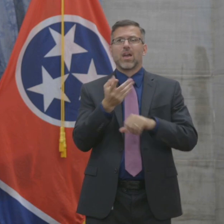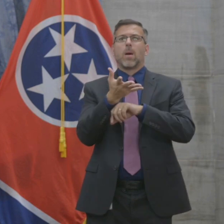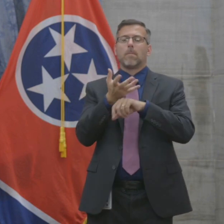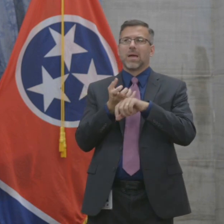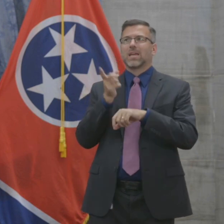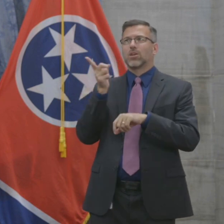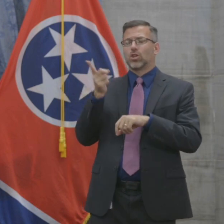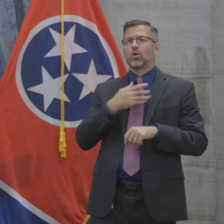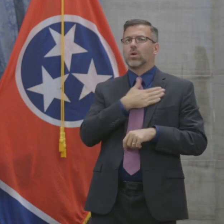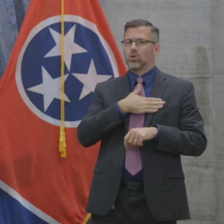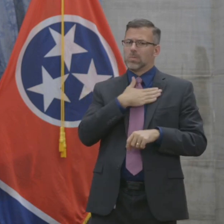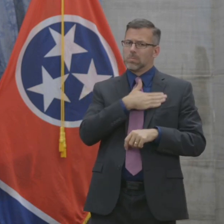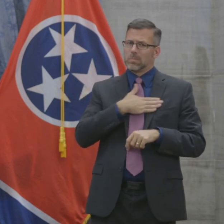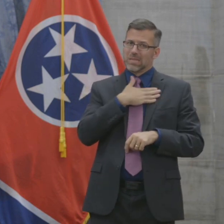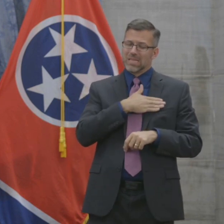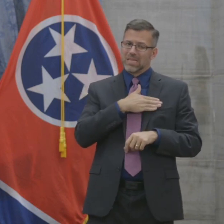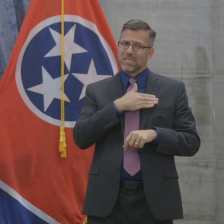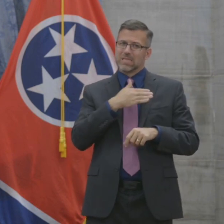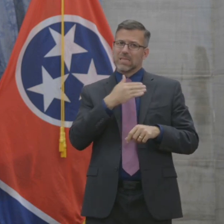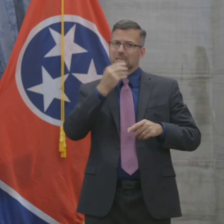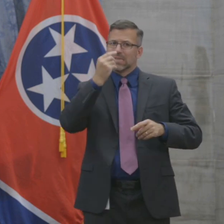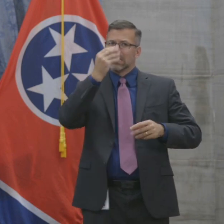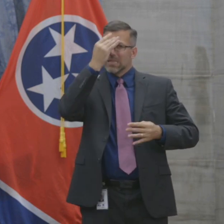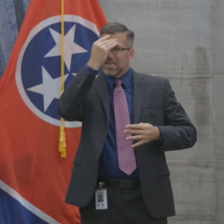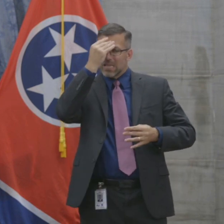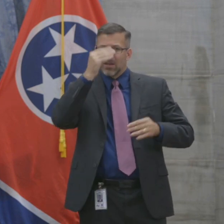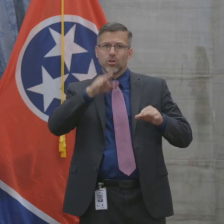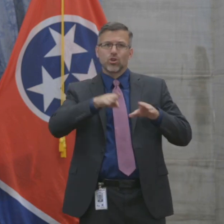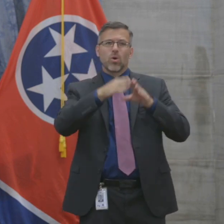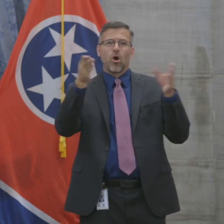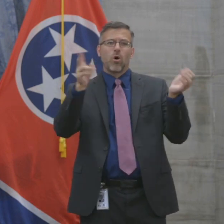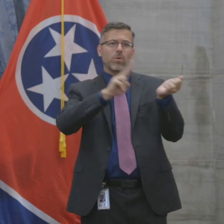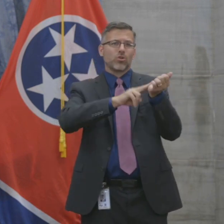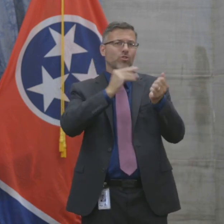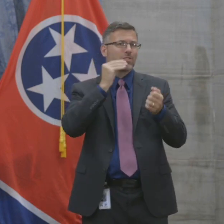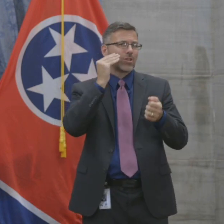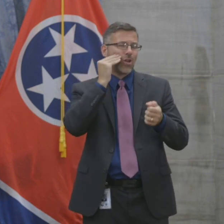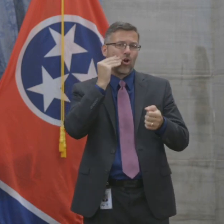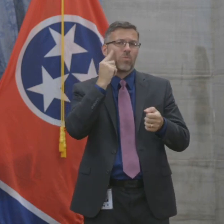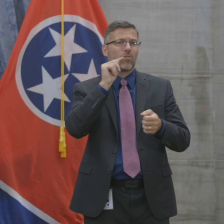homes have 100 employees every day and they have not cleared it